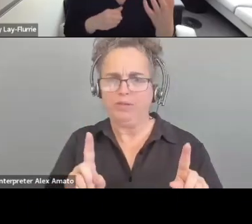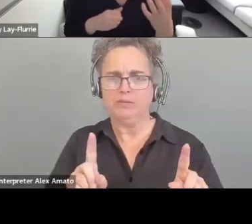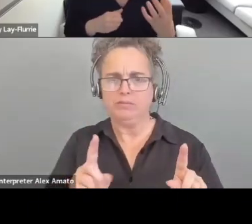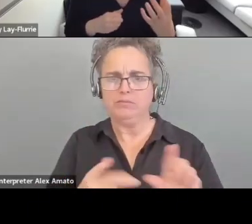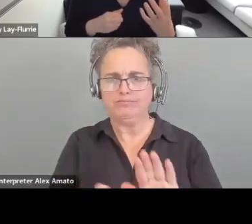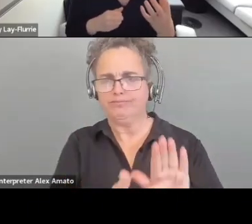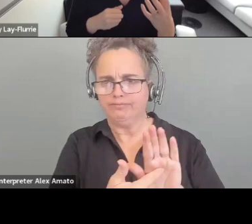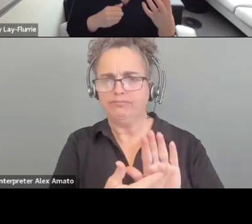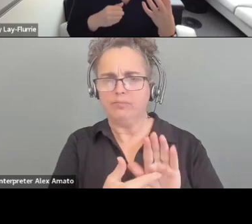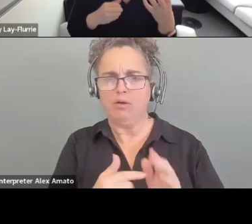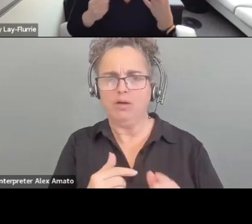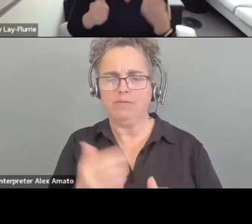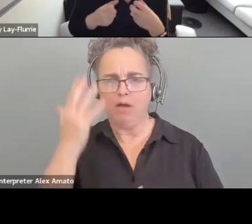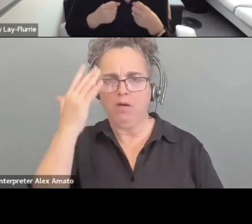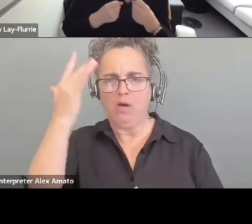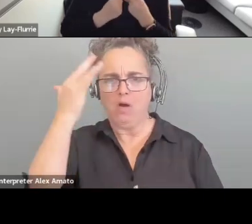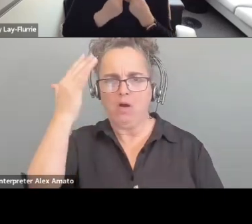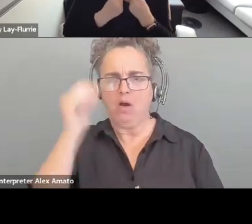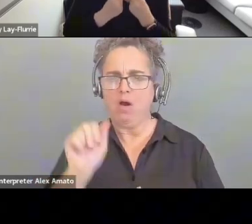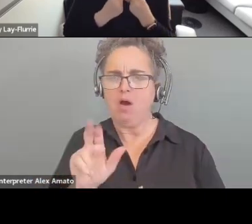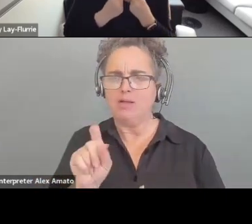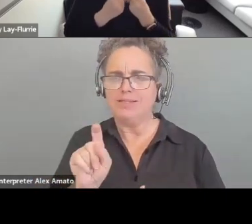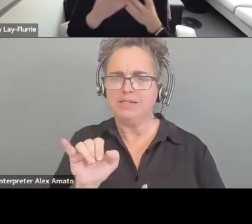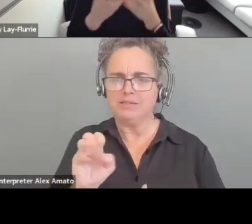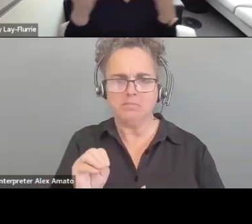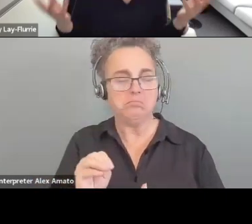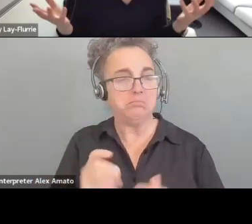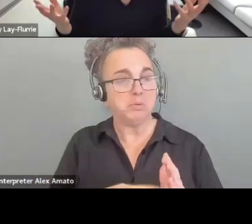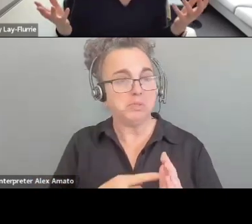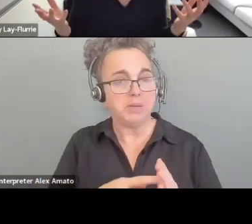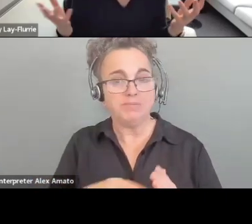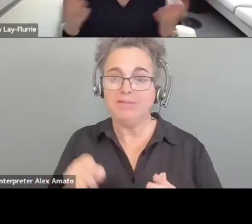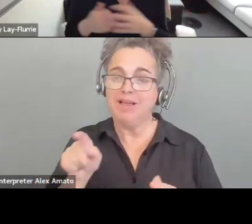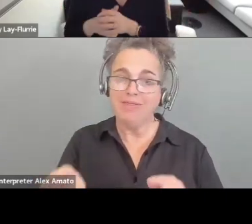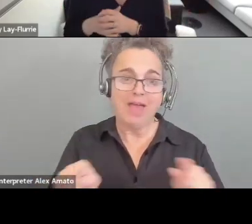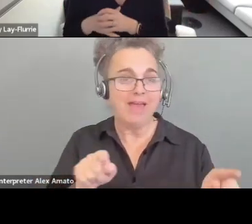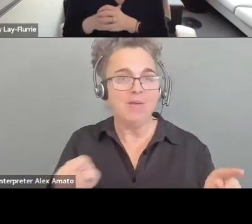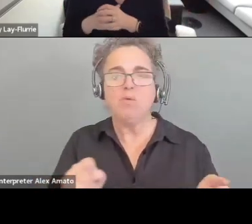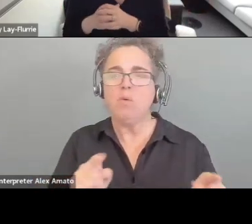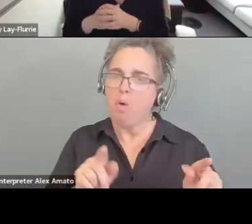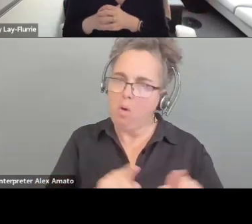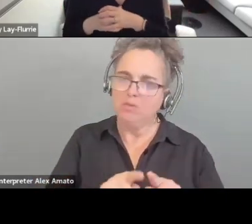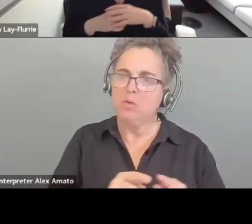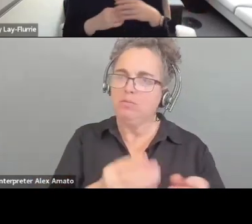They also will come in and share other aspects of neurodivergence, whether